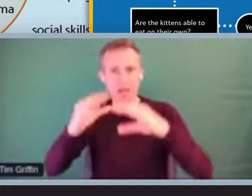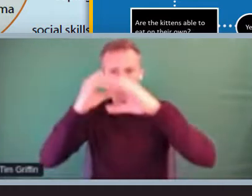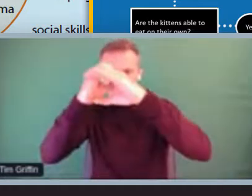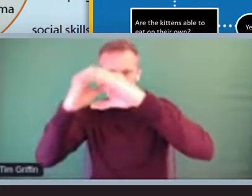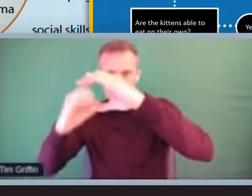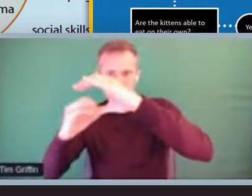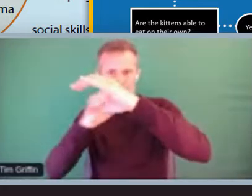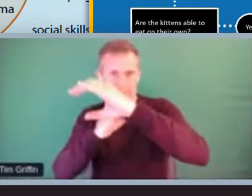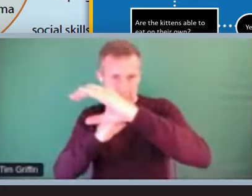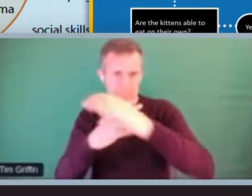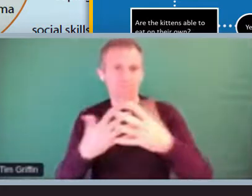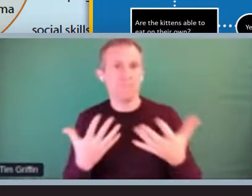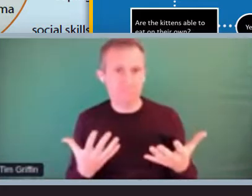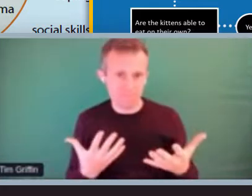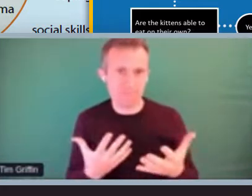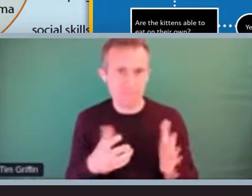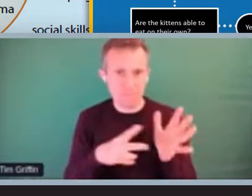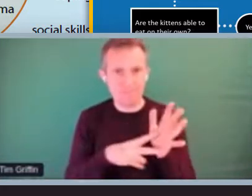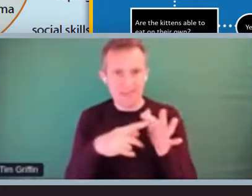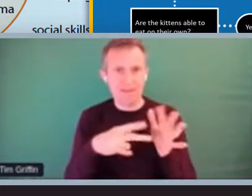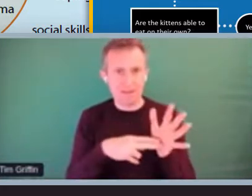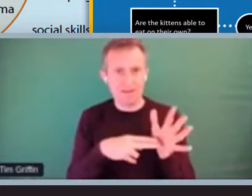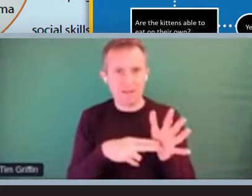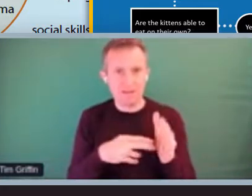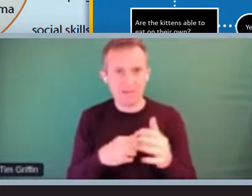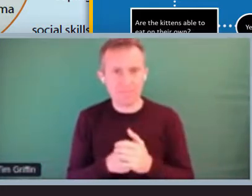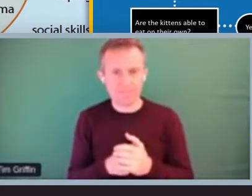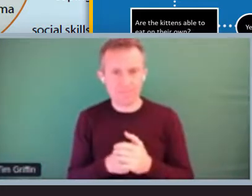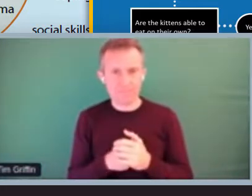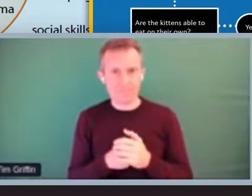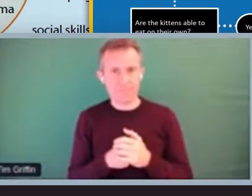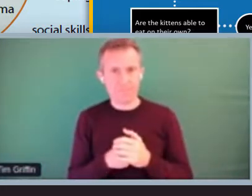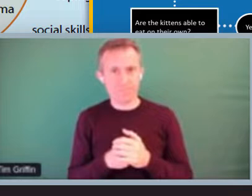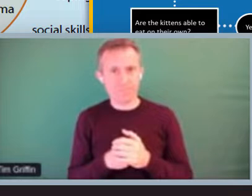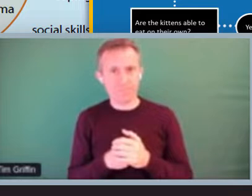Rather than go into detail about the session because you can review the recording, slides